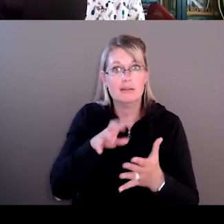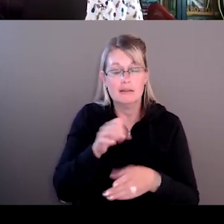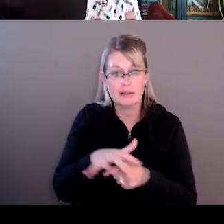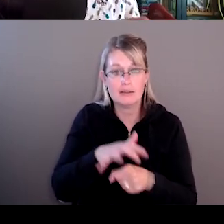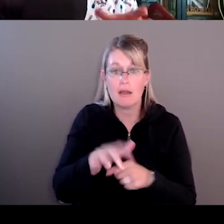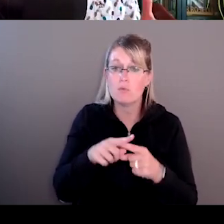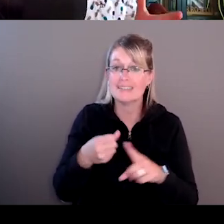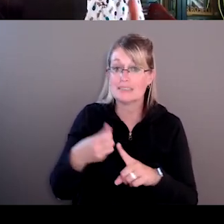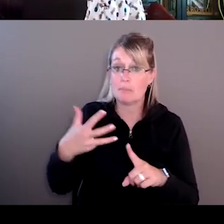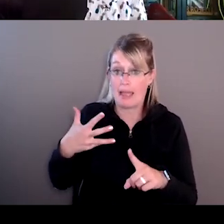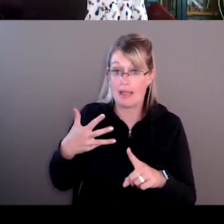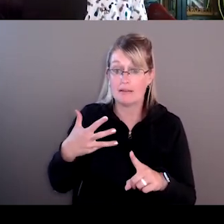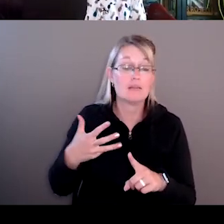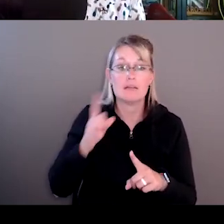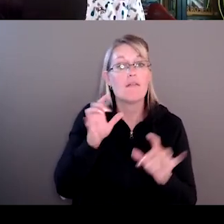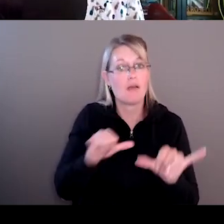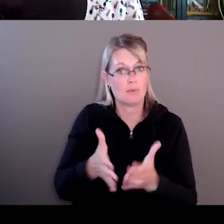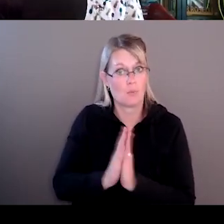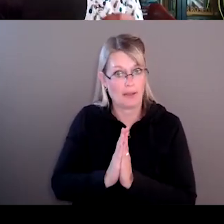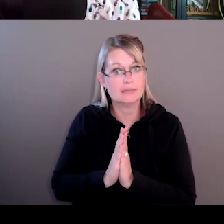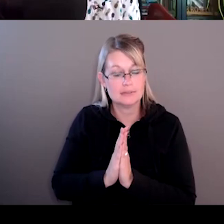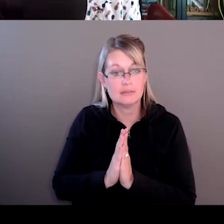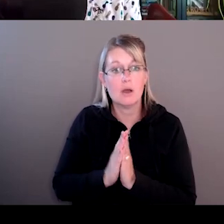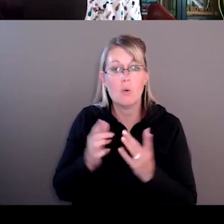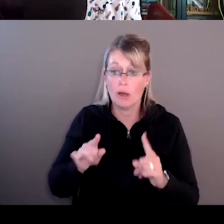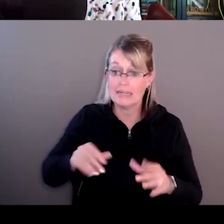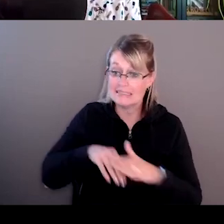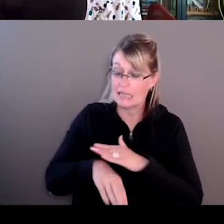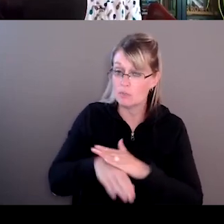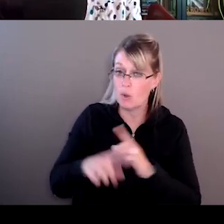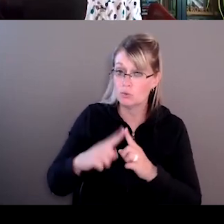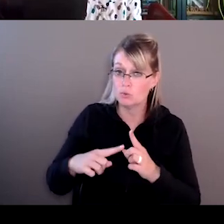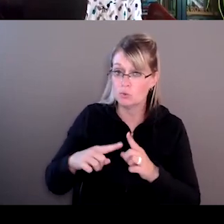rows, which has been a common request, and while it is accessible to screen readers, they generally